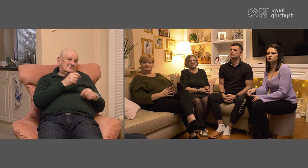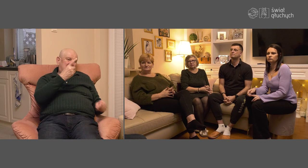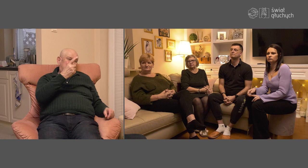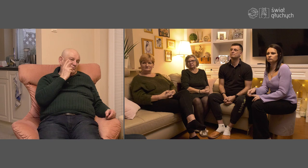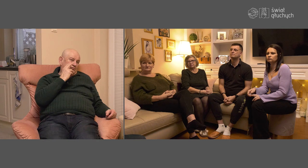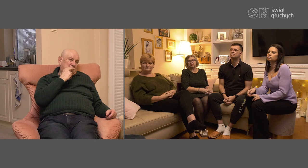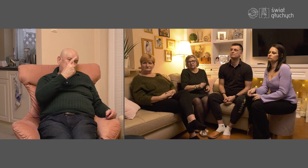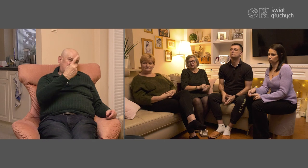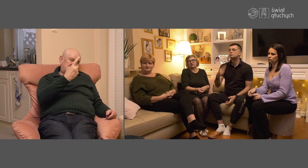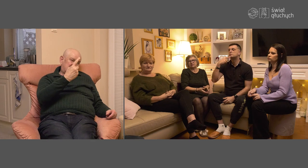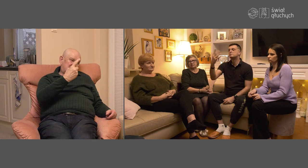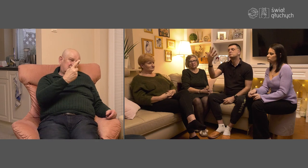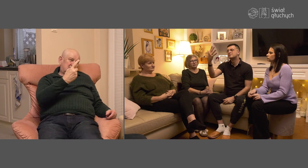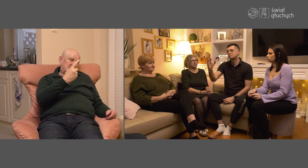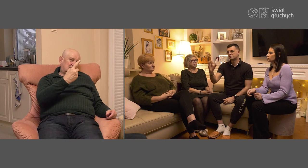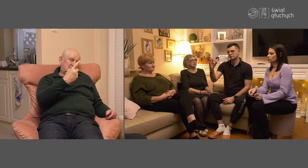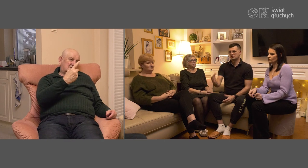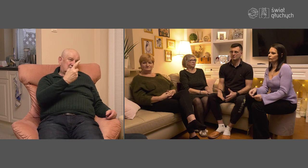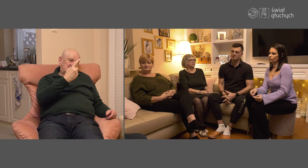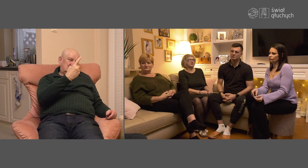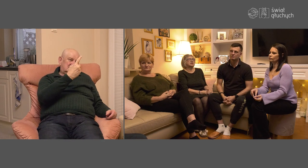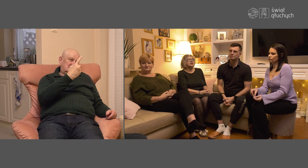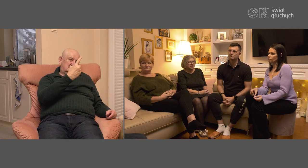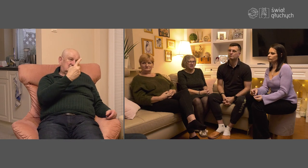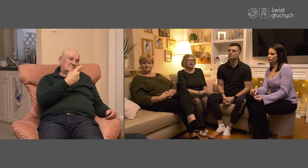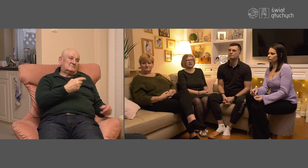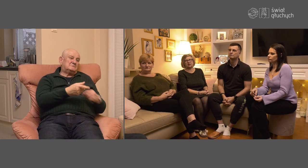[Tadeusz]: There's one deaf one in Radom. [Rafał]: I say: 5%.